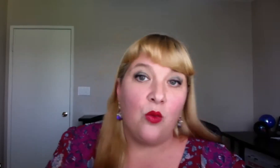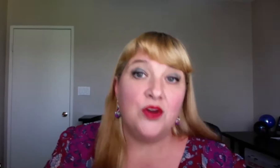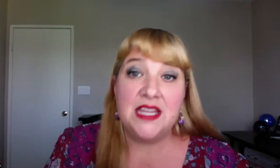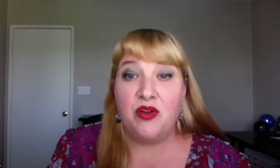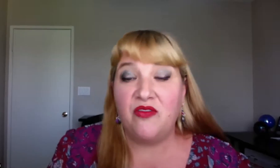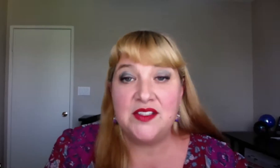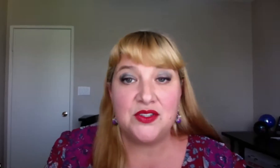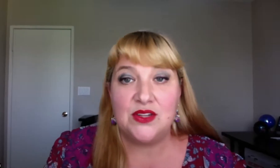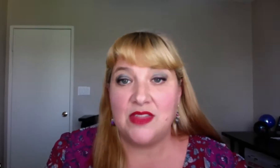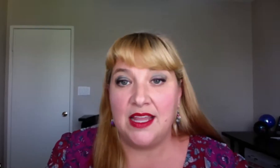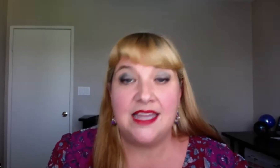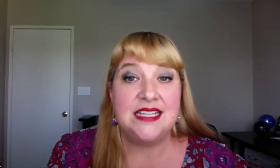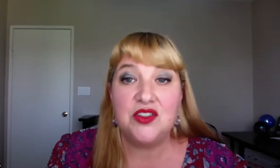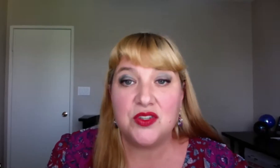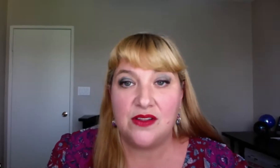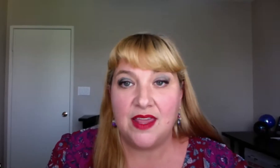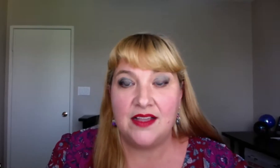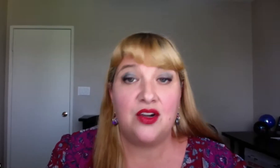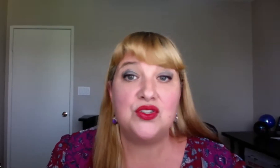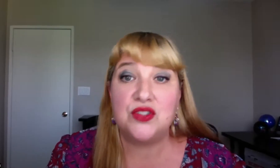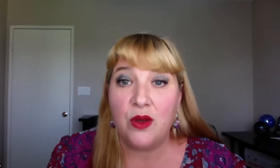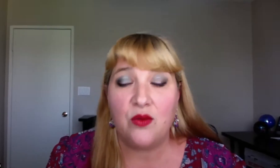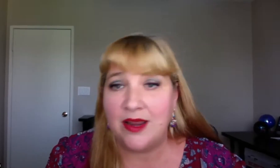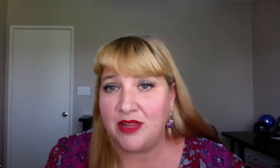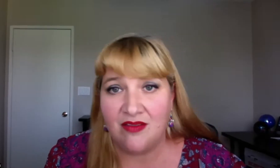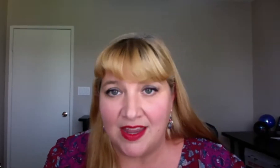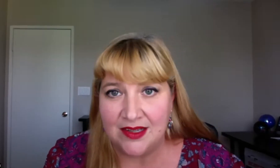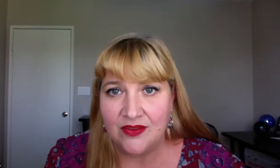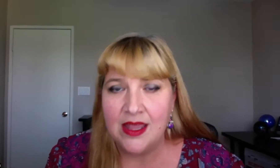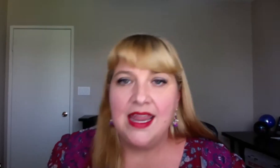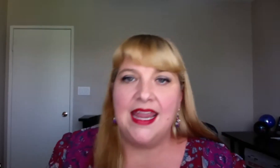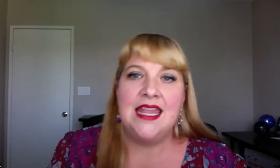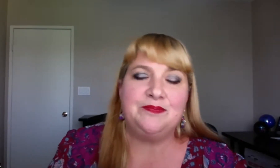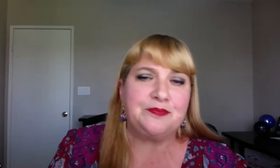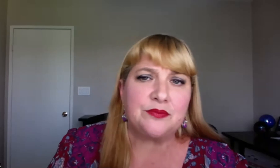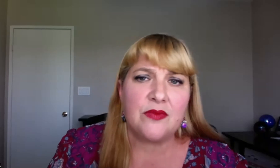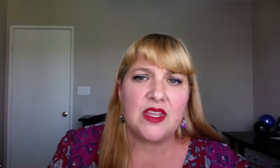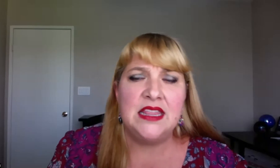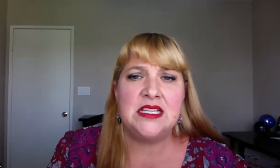Renee Marshall: We're seeing professors do things and teachers do things that are so incredibly inventive and in the